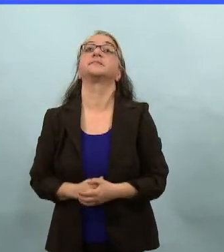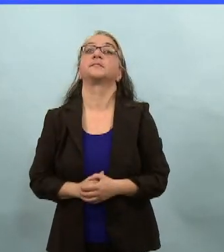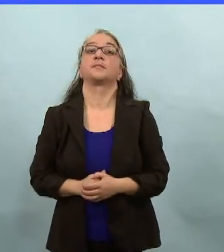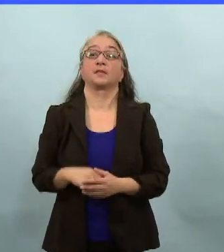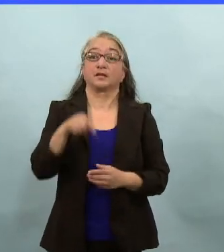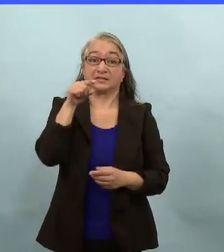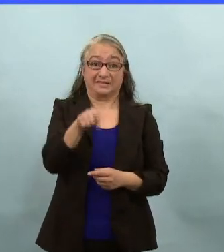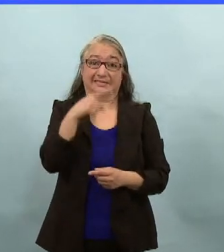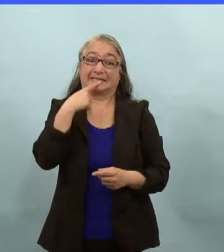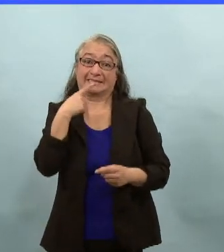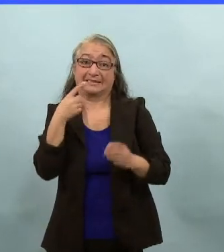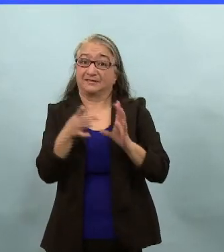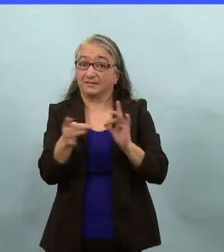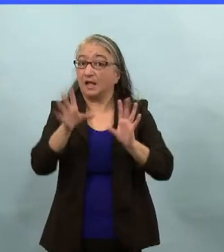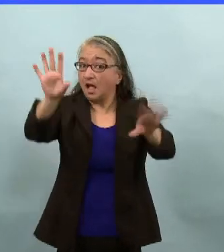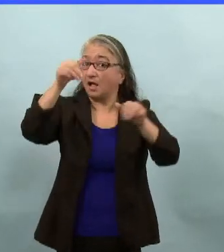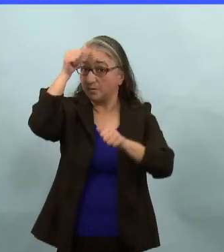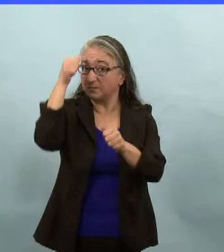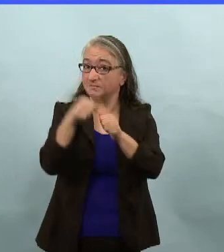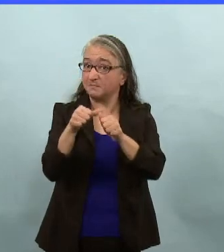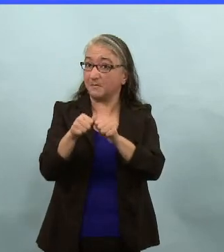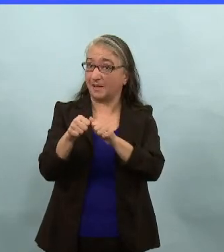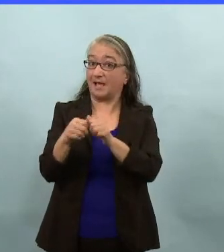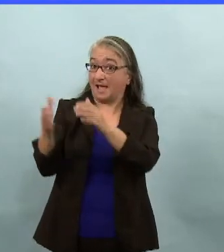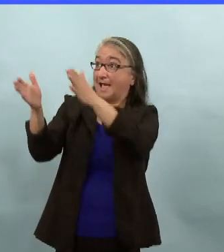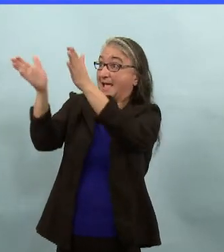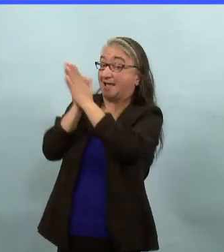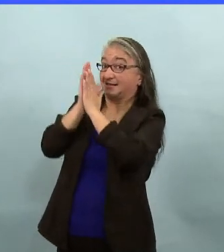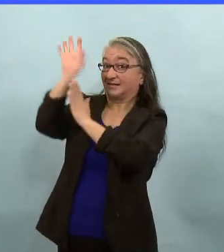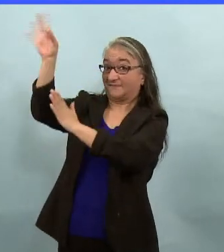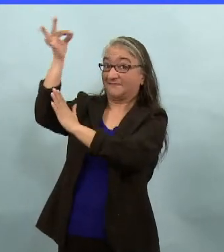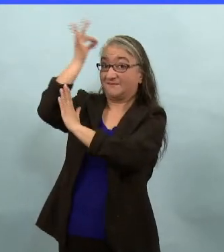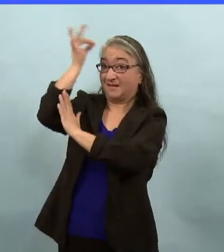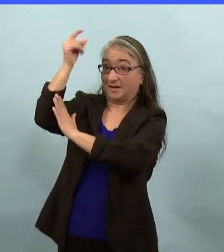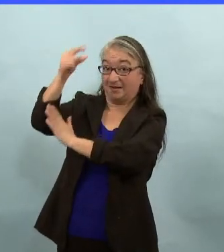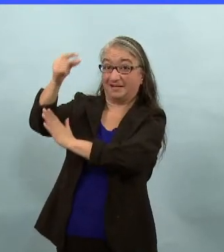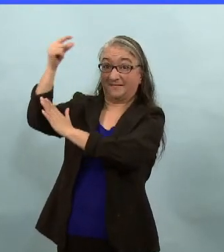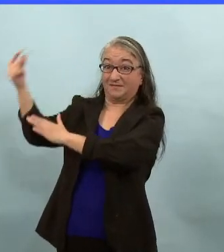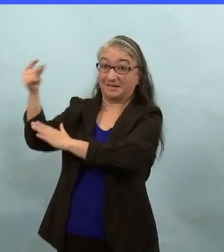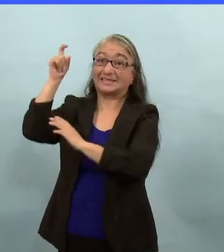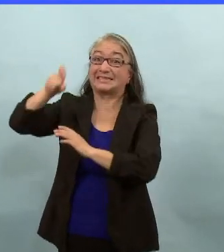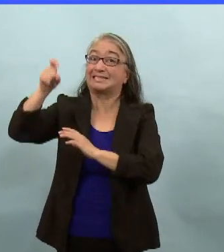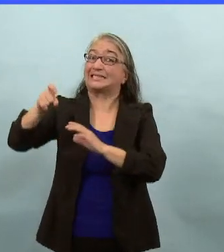i asked the prime minister and and and indicated to him that certainly manitoba has an order in for